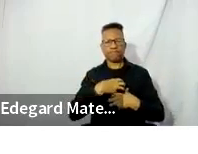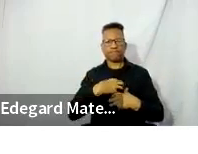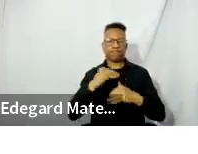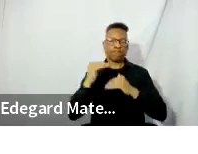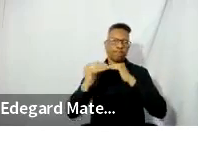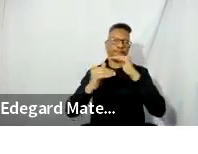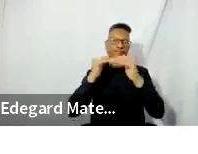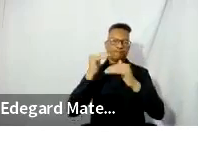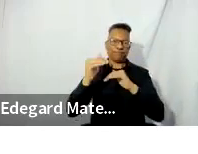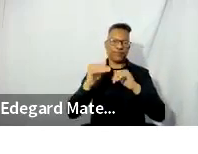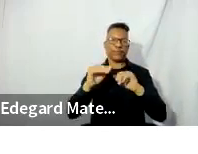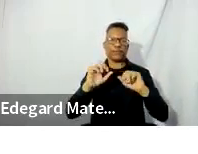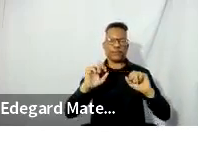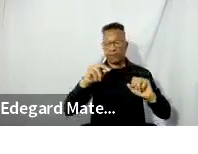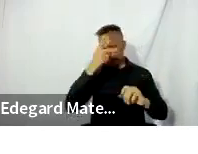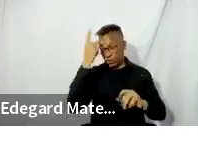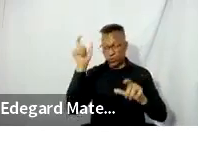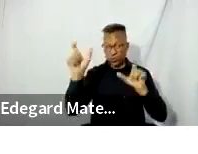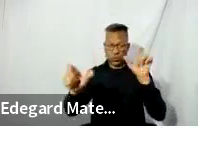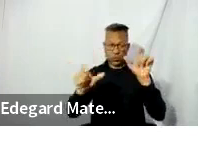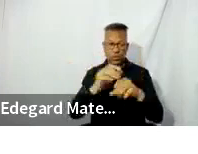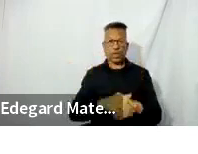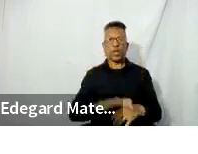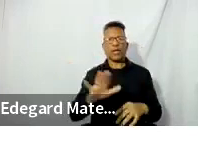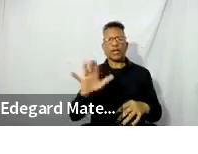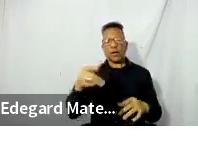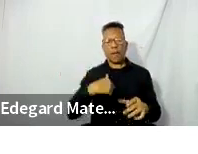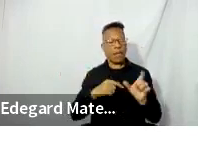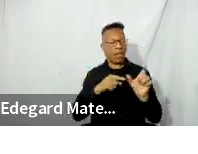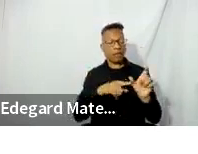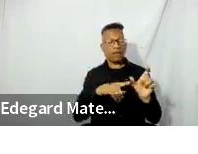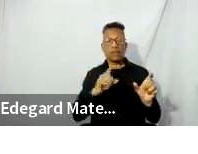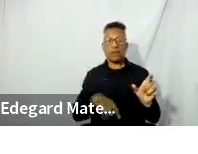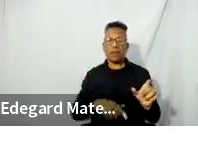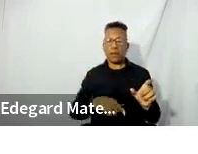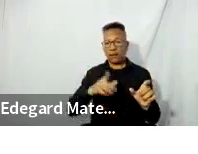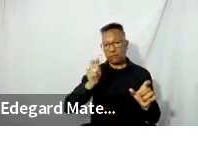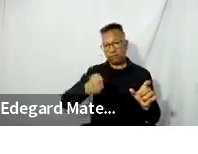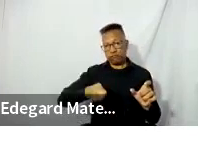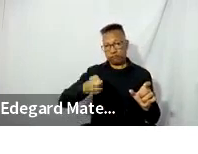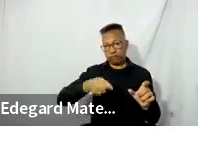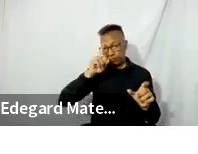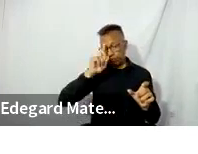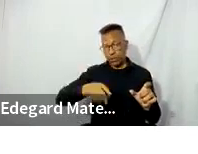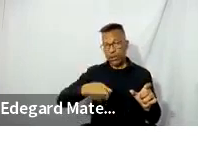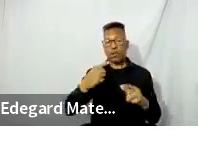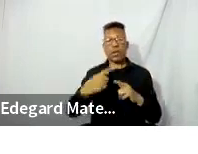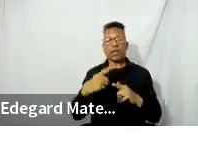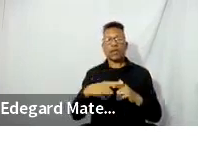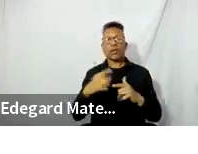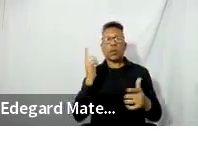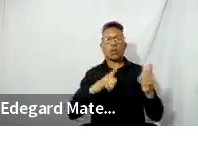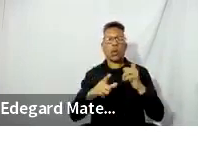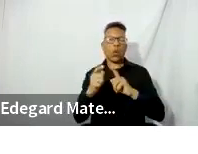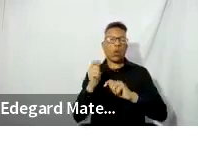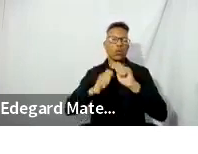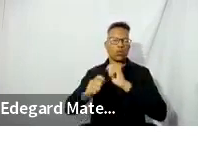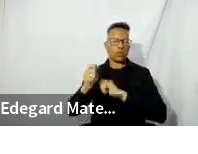according According to Janet, the word is always a command because it's always a command because it's a basic meeting f controlling behavior . Well, for this